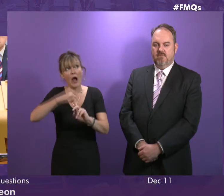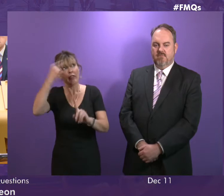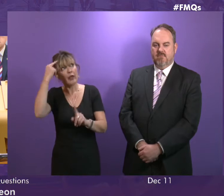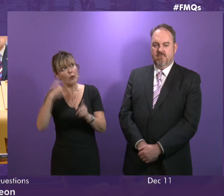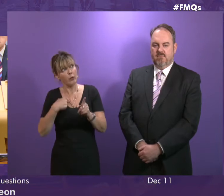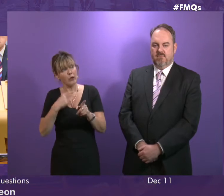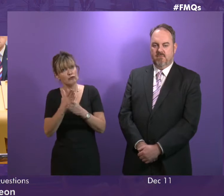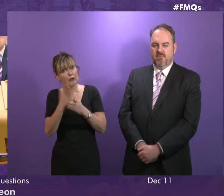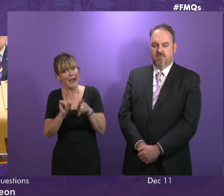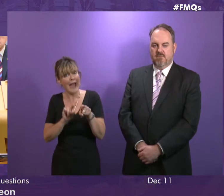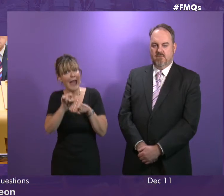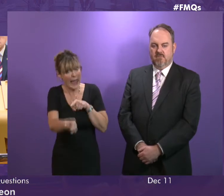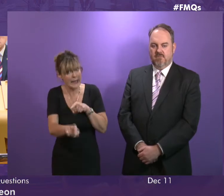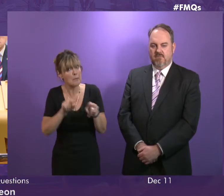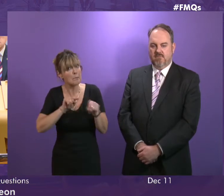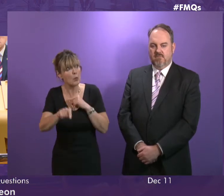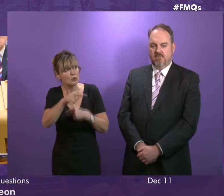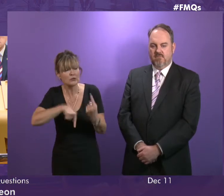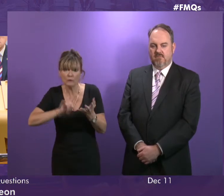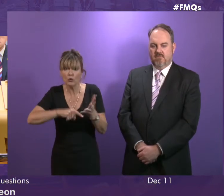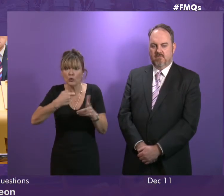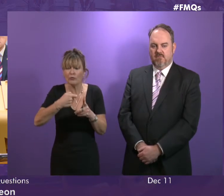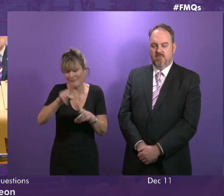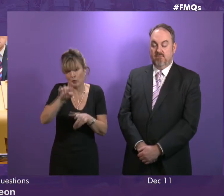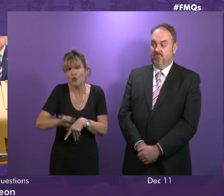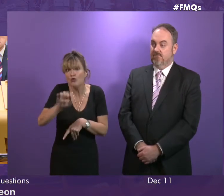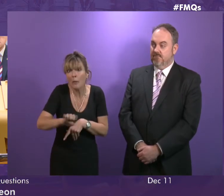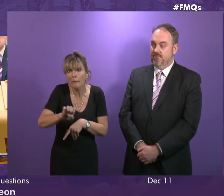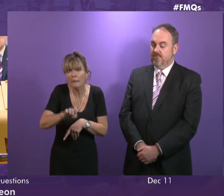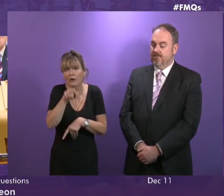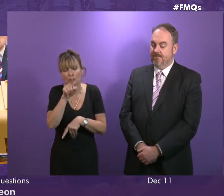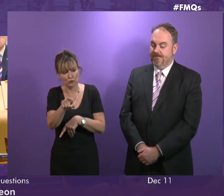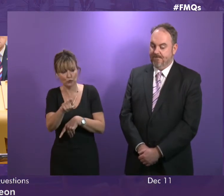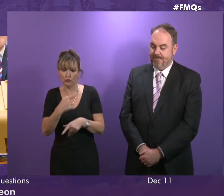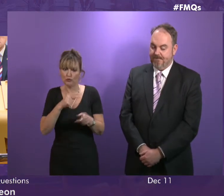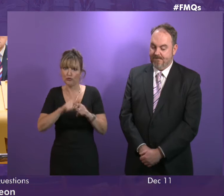of Europe—when it comes to a charging infrastructure to support the move to electric and low-emission